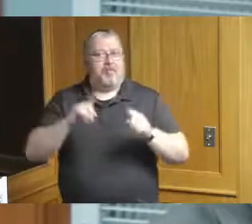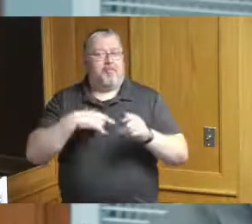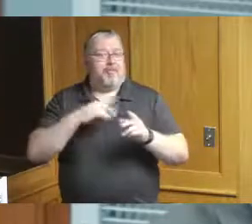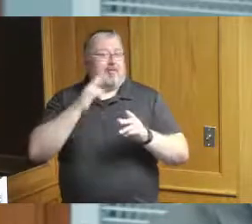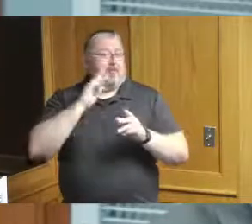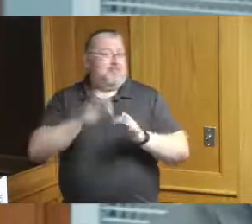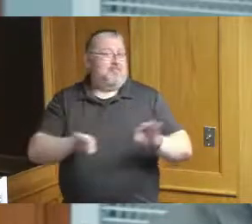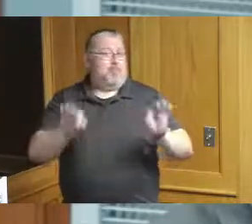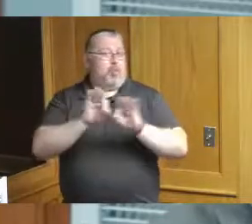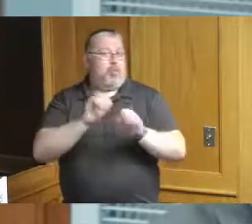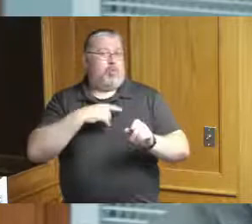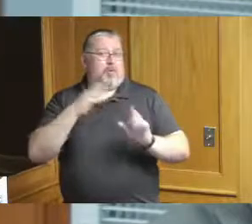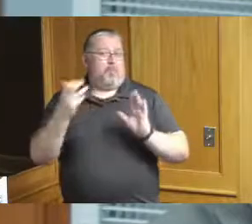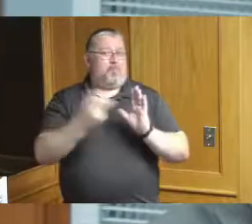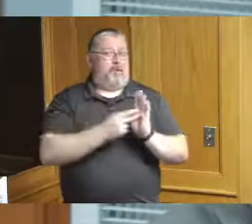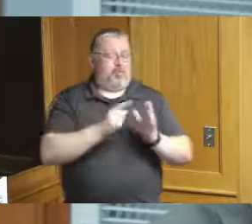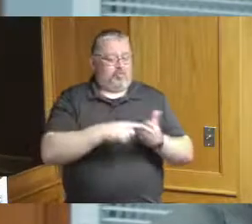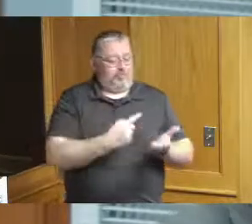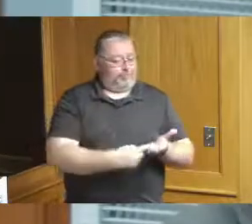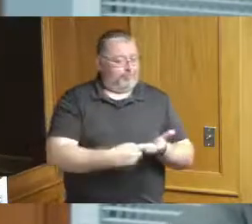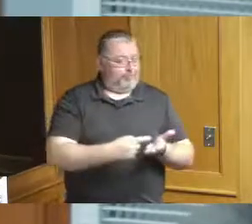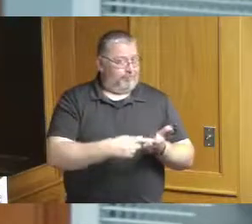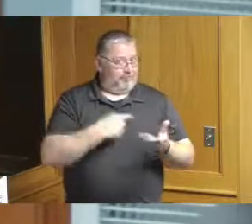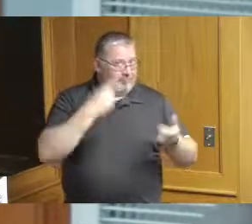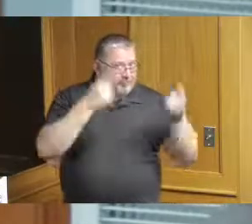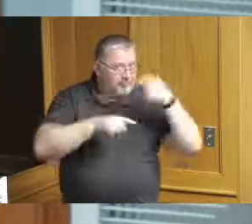that so happy to pull something together and it shouldn't take long within the next week we